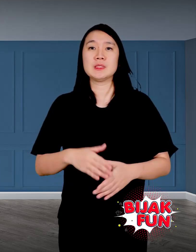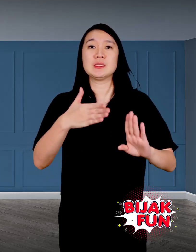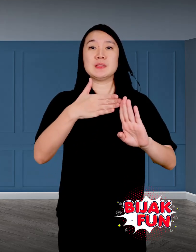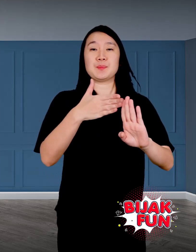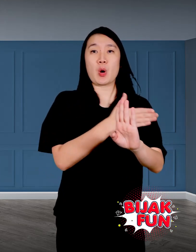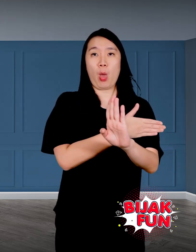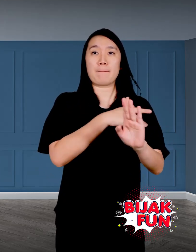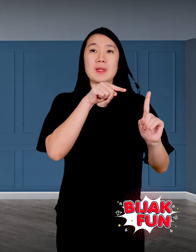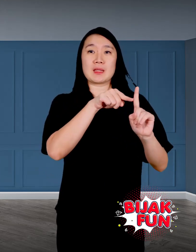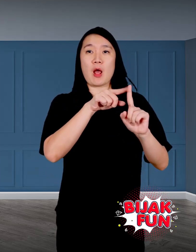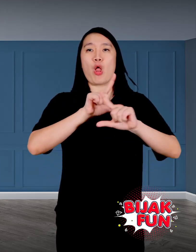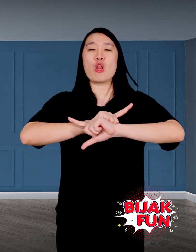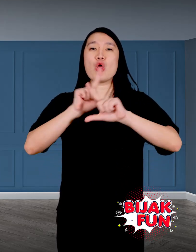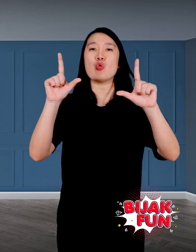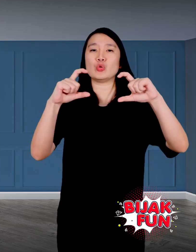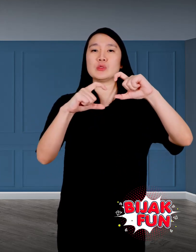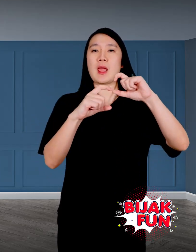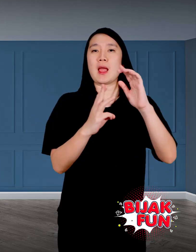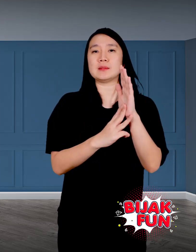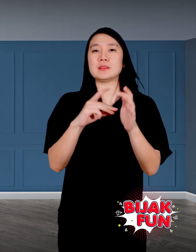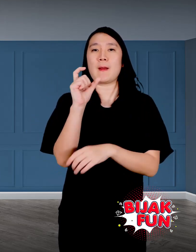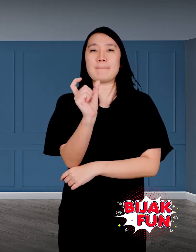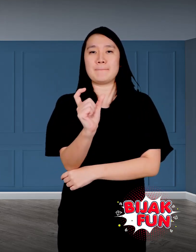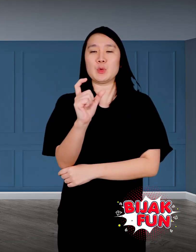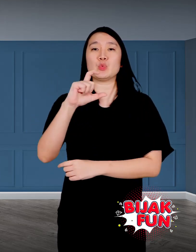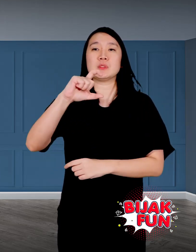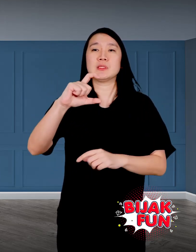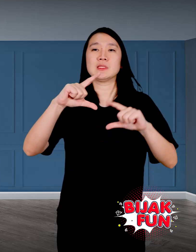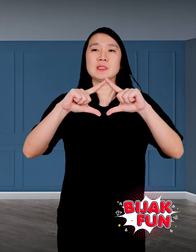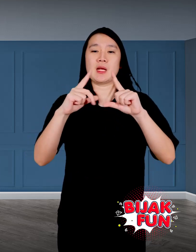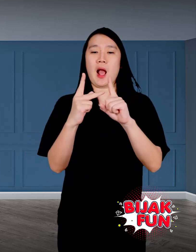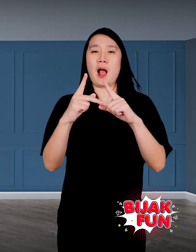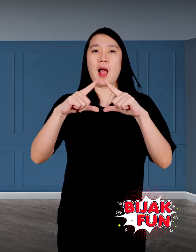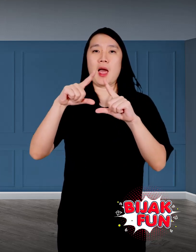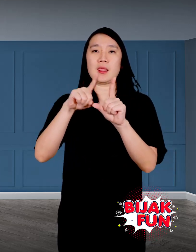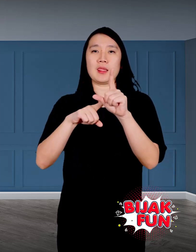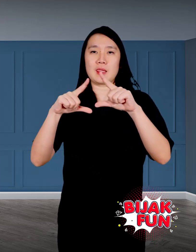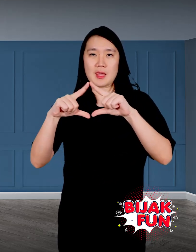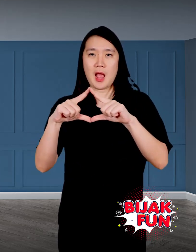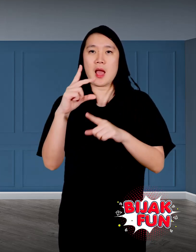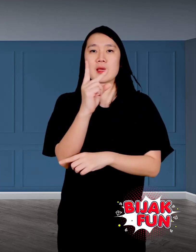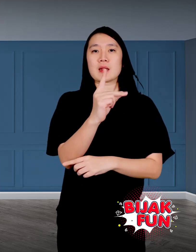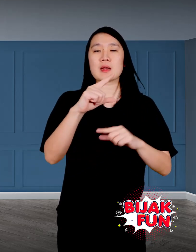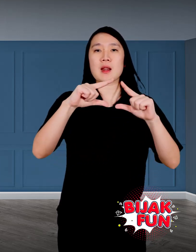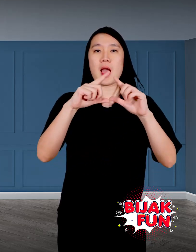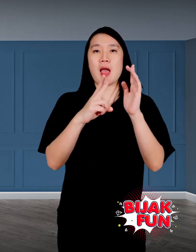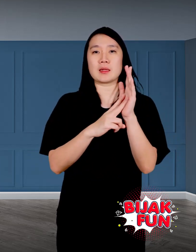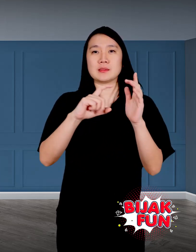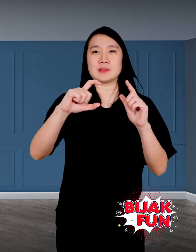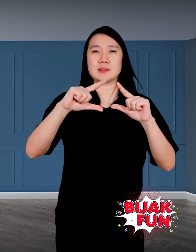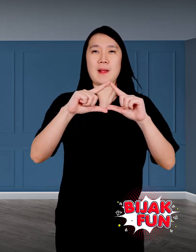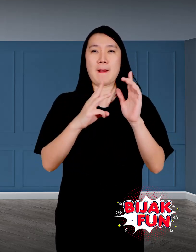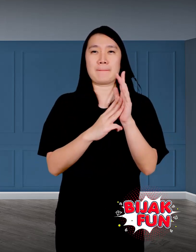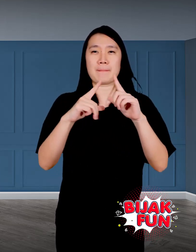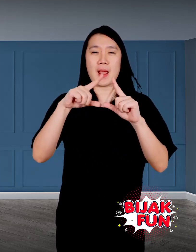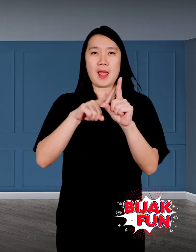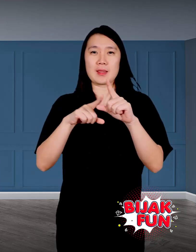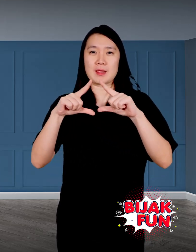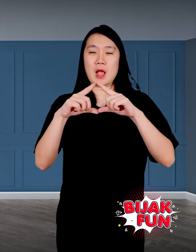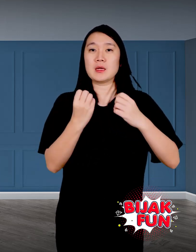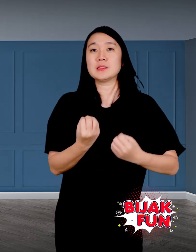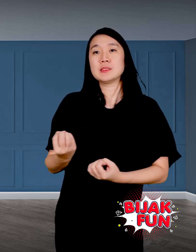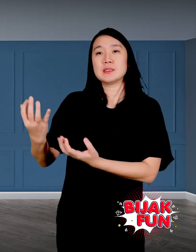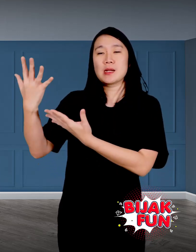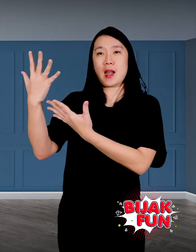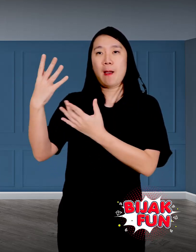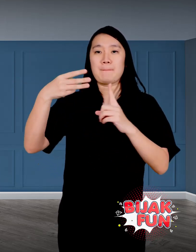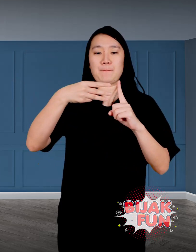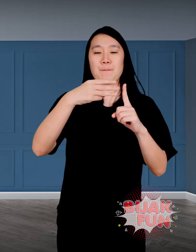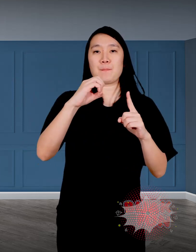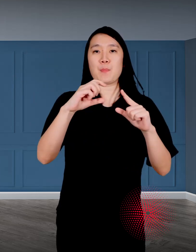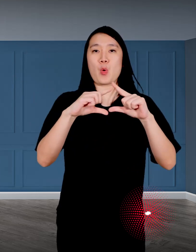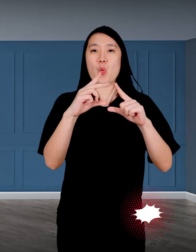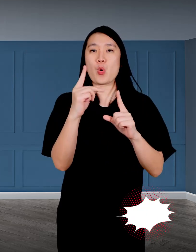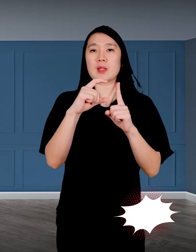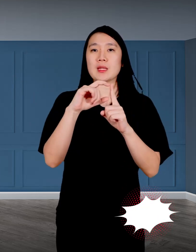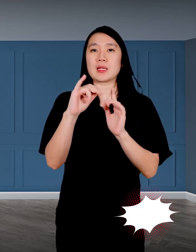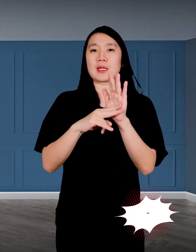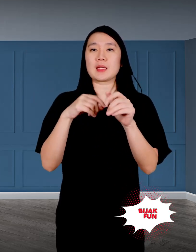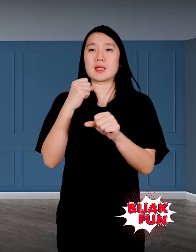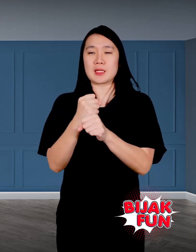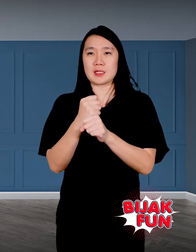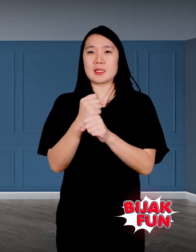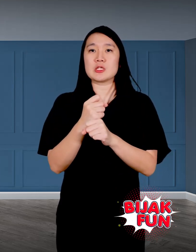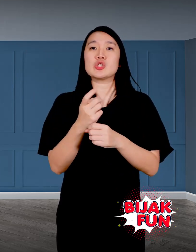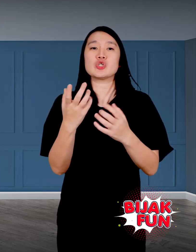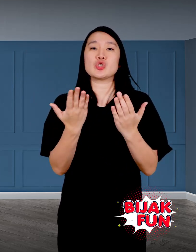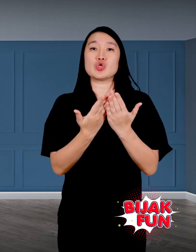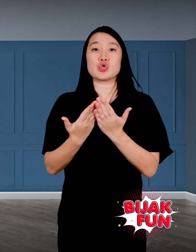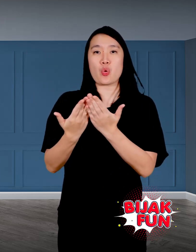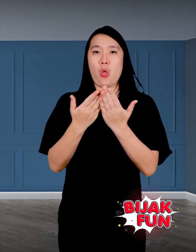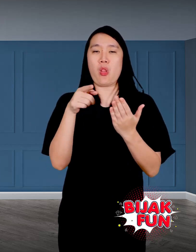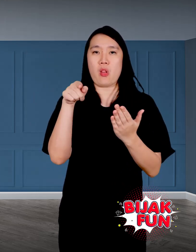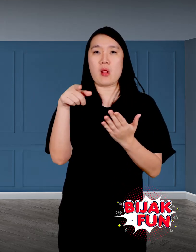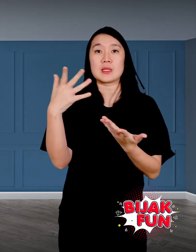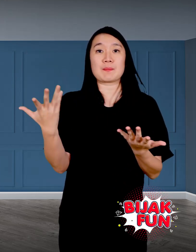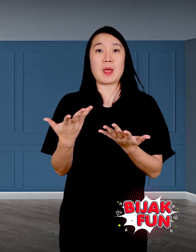Previously he graduated from Cahaya High School Rancamaya Islamic Boarding School Bogor